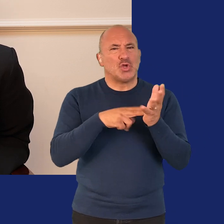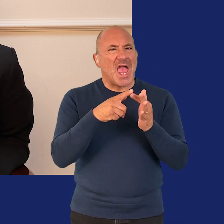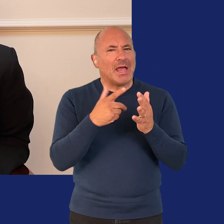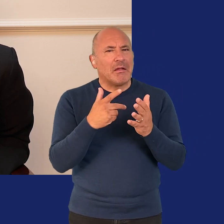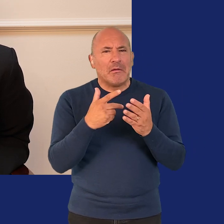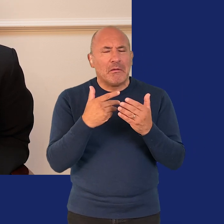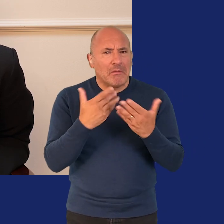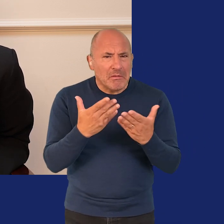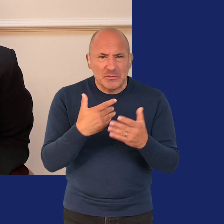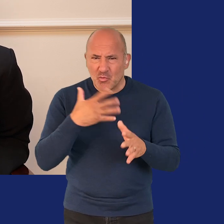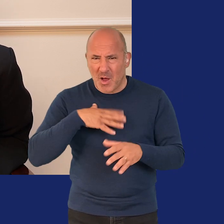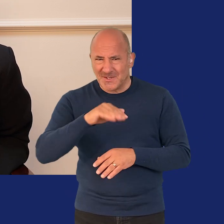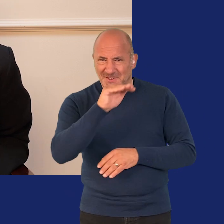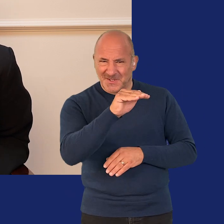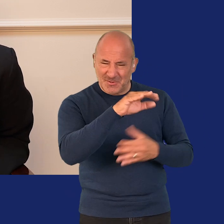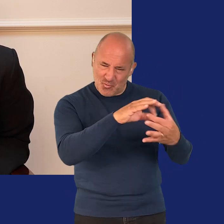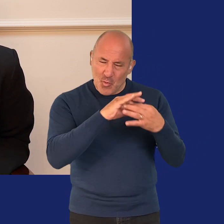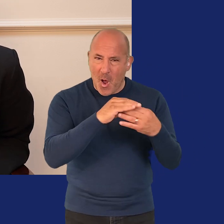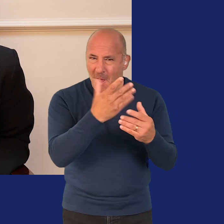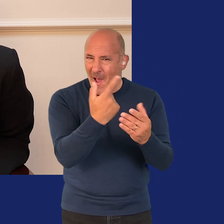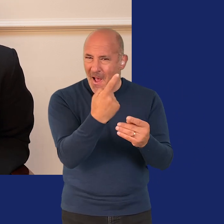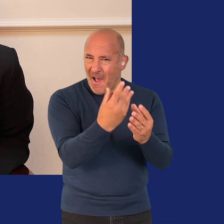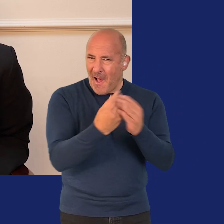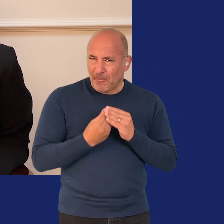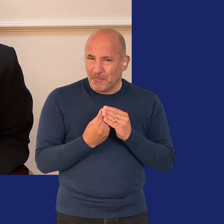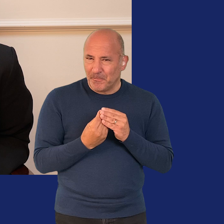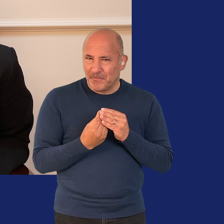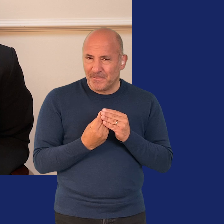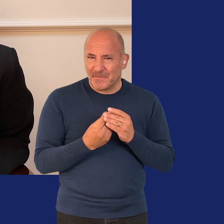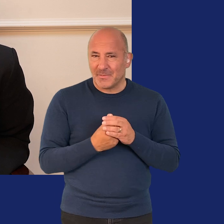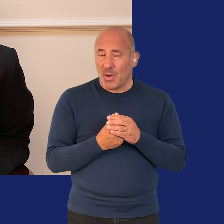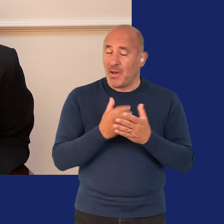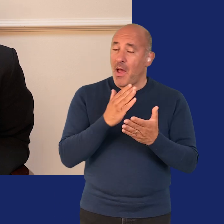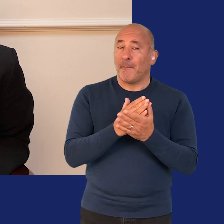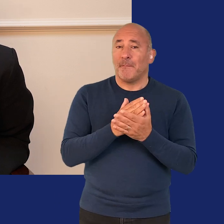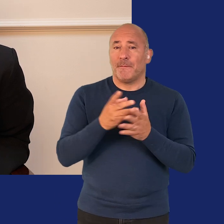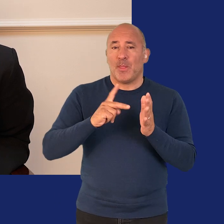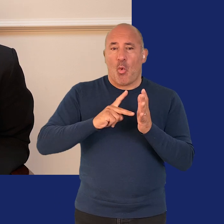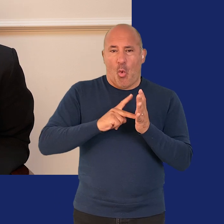and, and, and really get her help. So I think it is actually, you know, organizations need to recognize